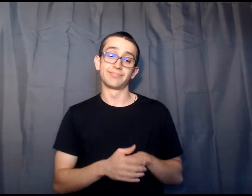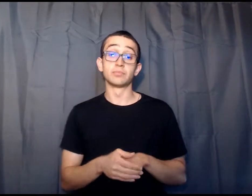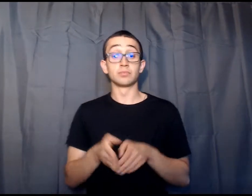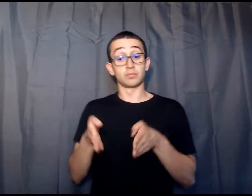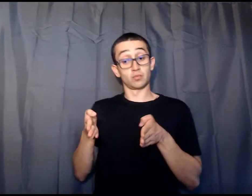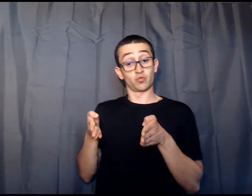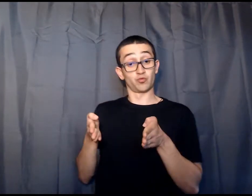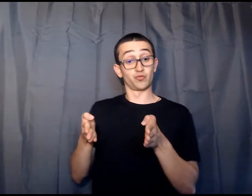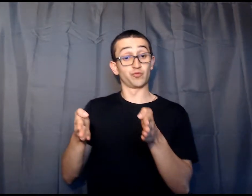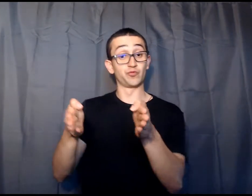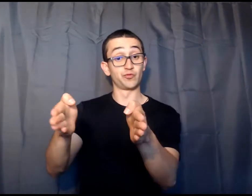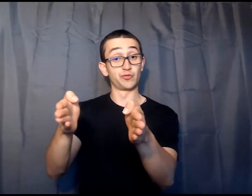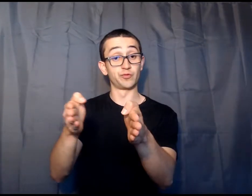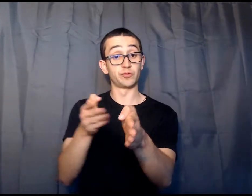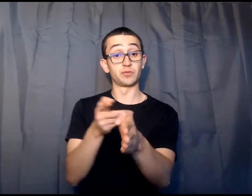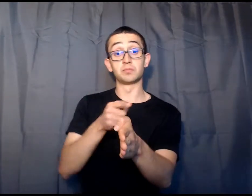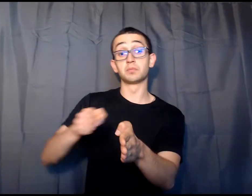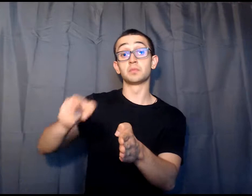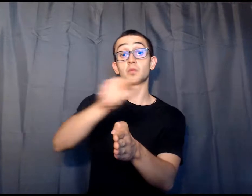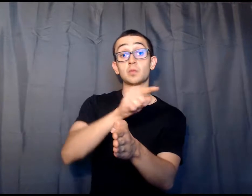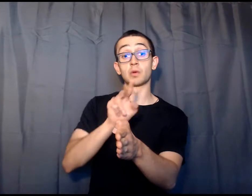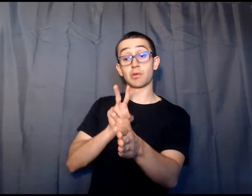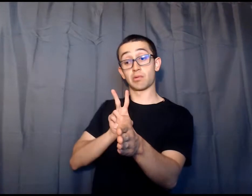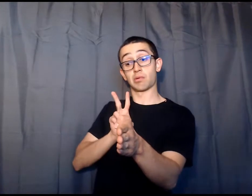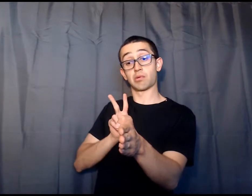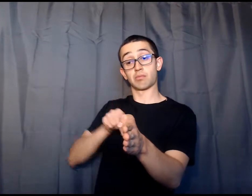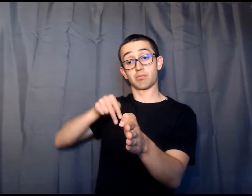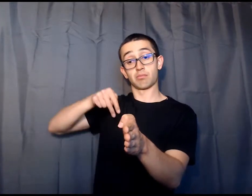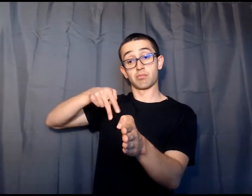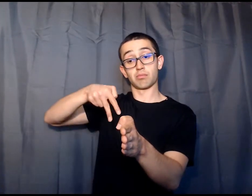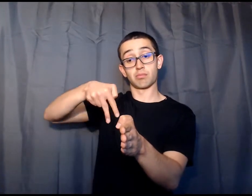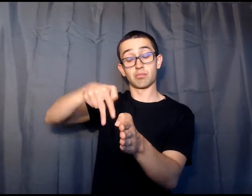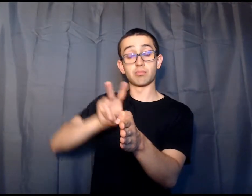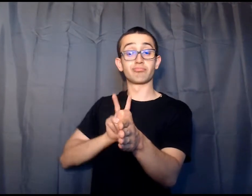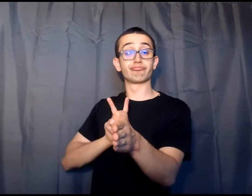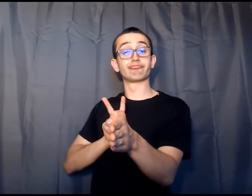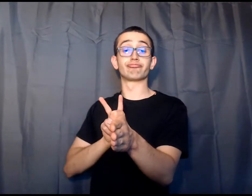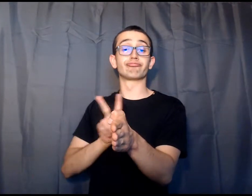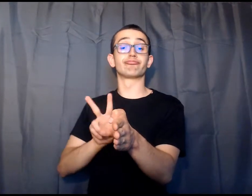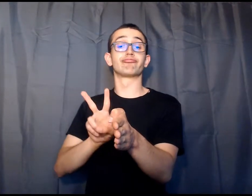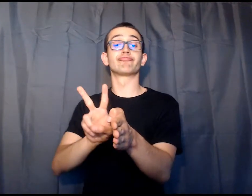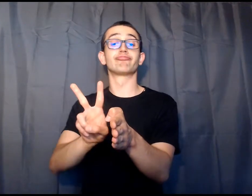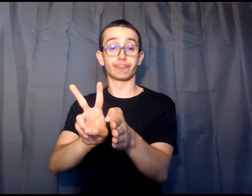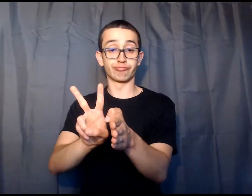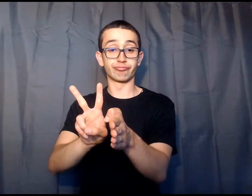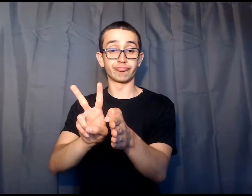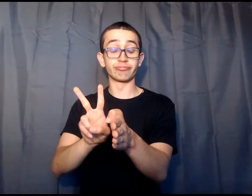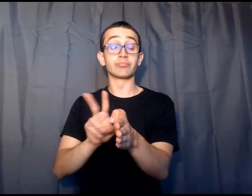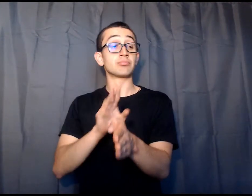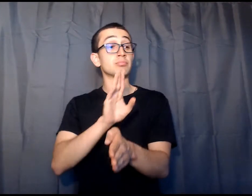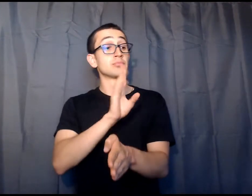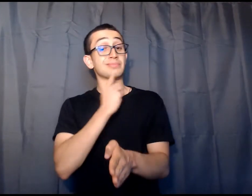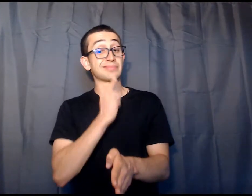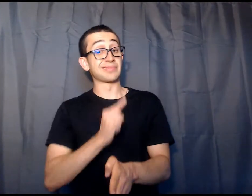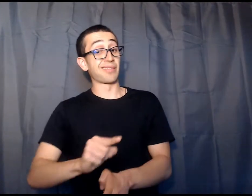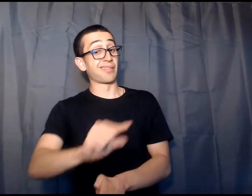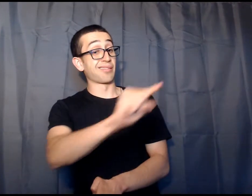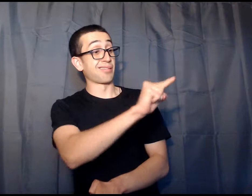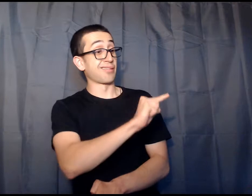go out into the streets and say,